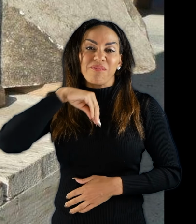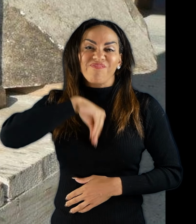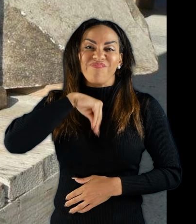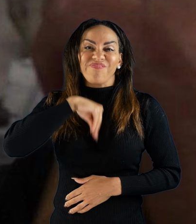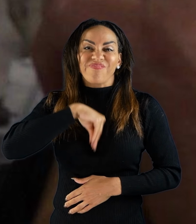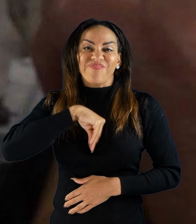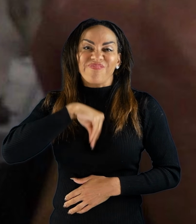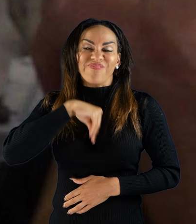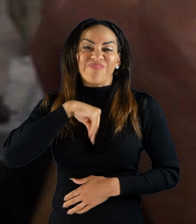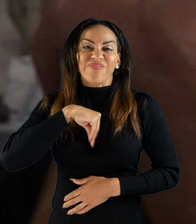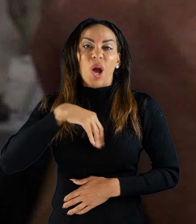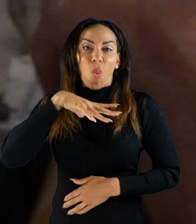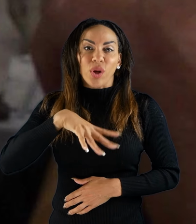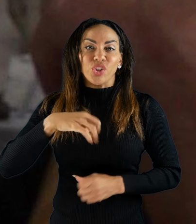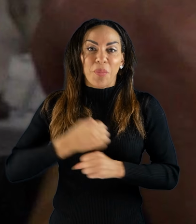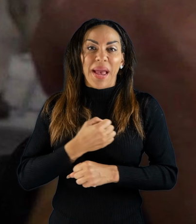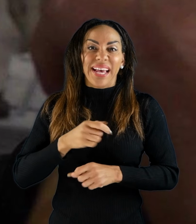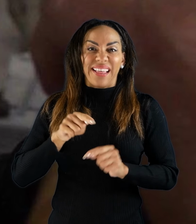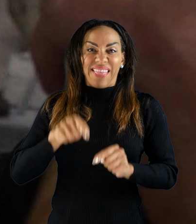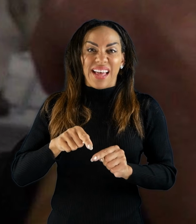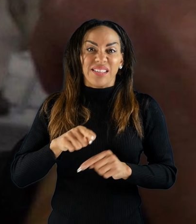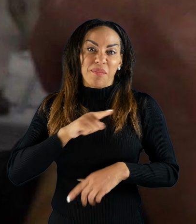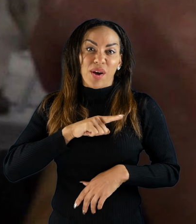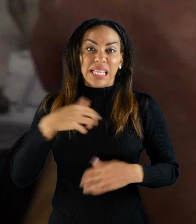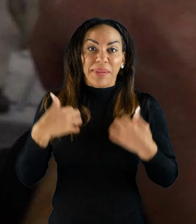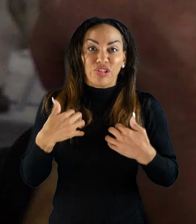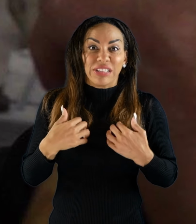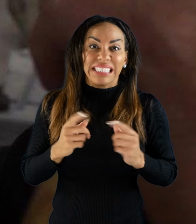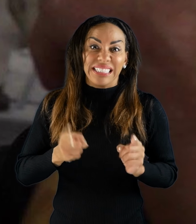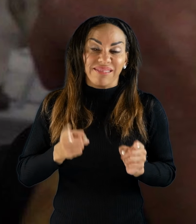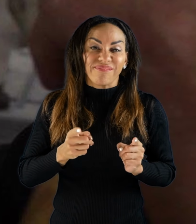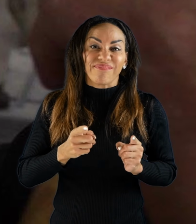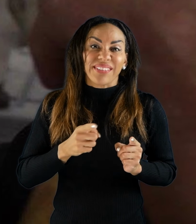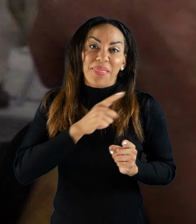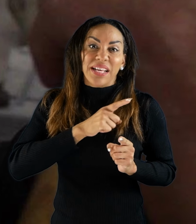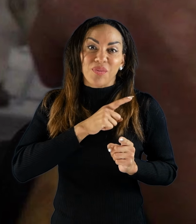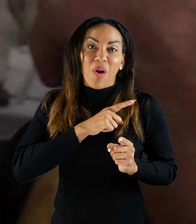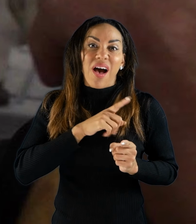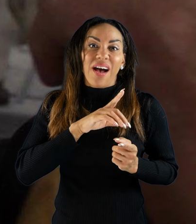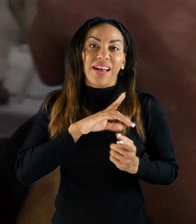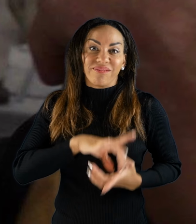So you kind of do the stuff that you're interested in. And that's how your ideas coalesce as an artist.